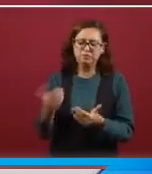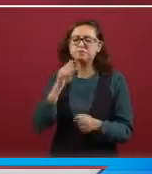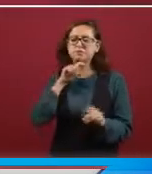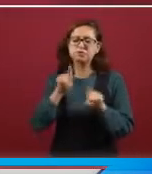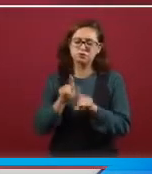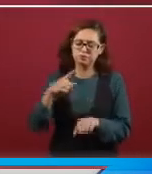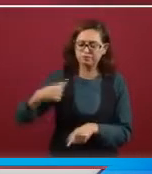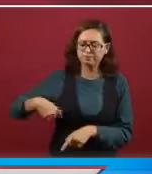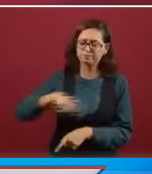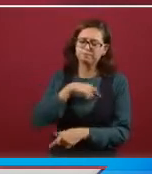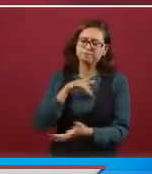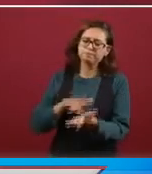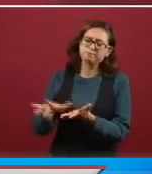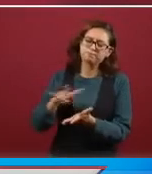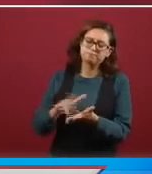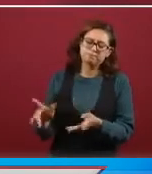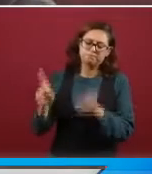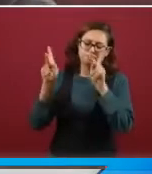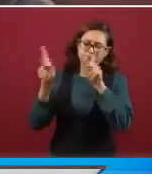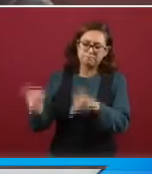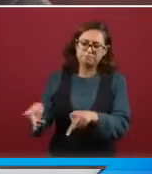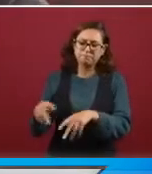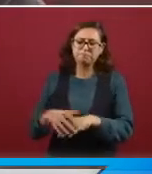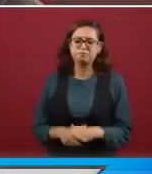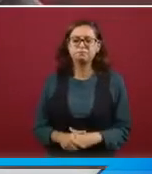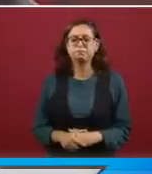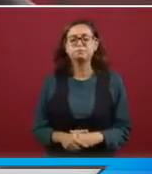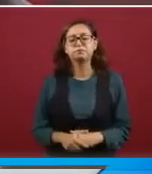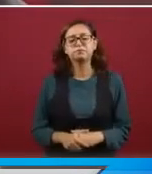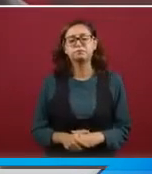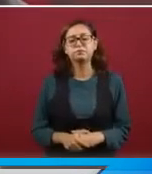so it is necessary to combat the flow of weapons from this country to Mexico